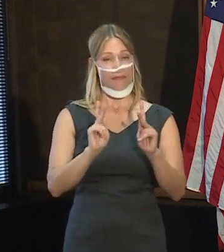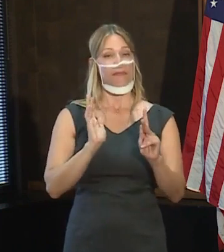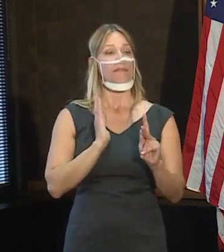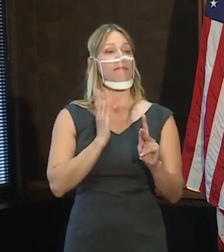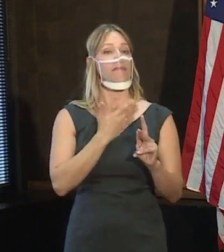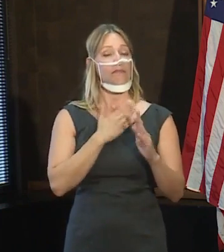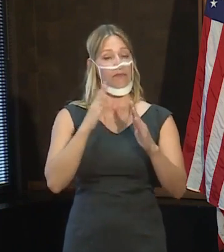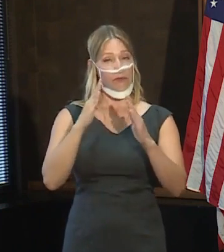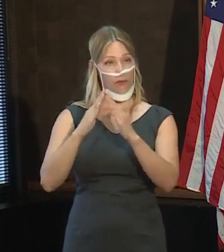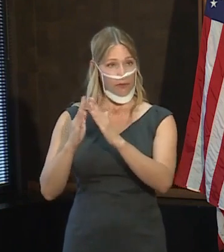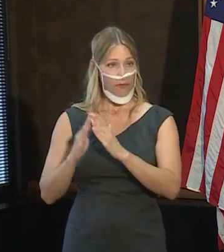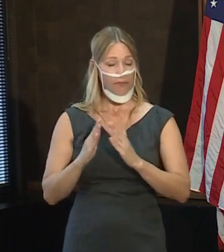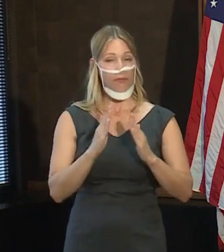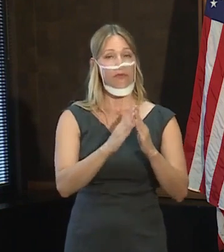SO WHAT DOES THAT MEAN?